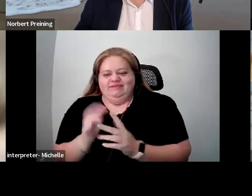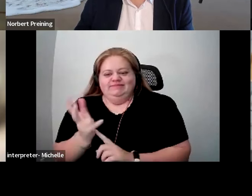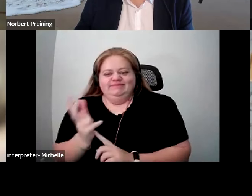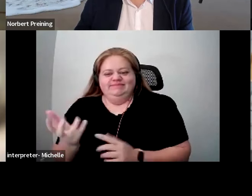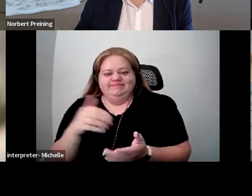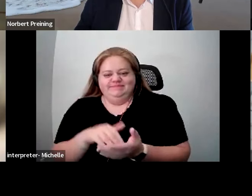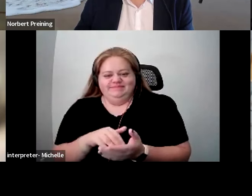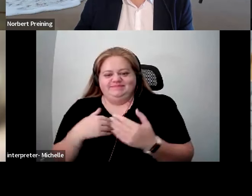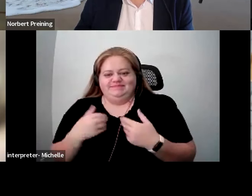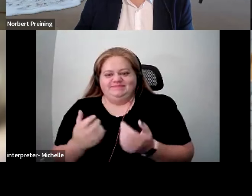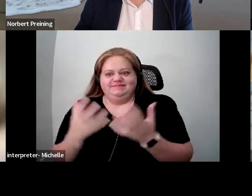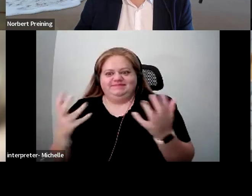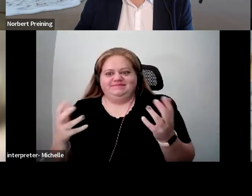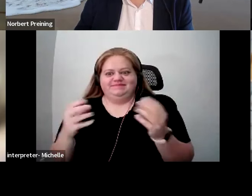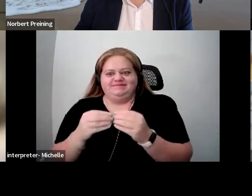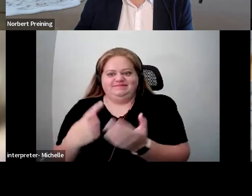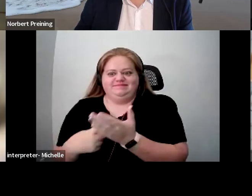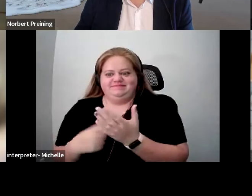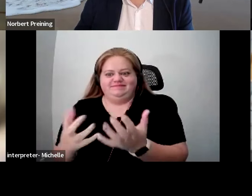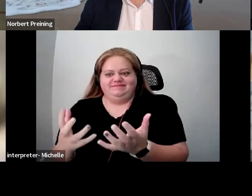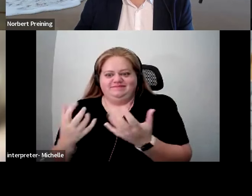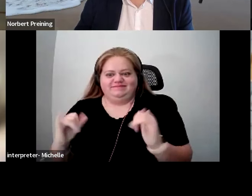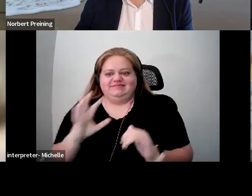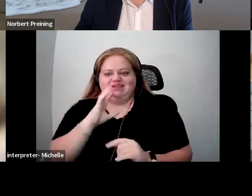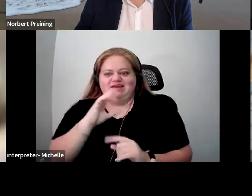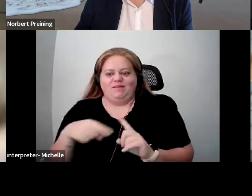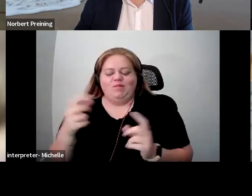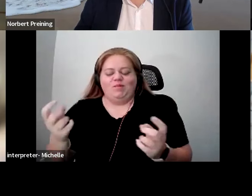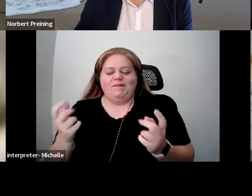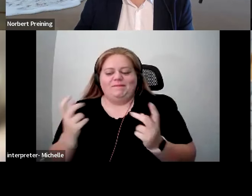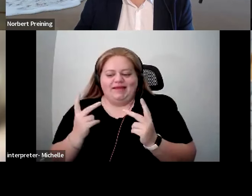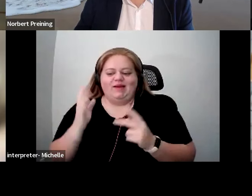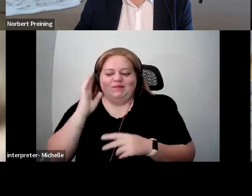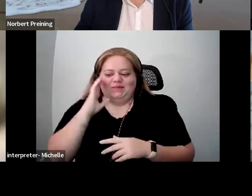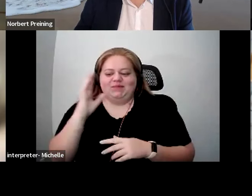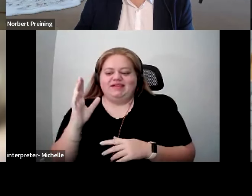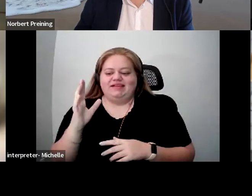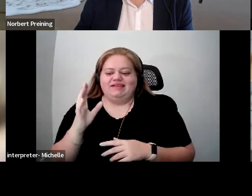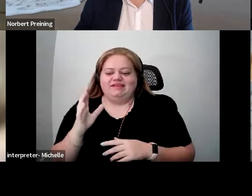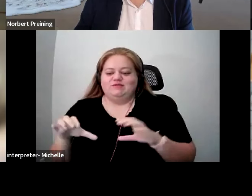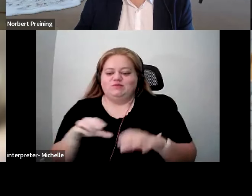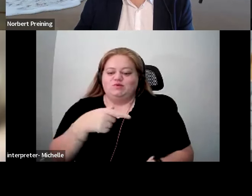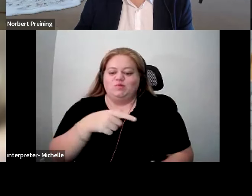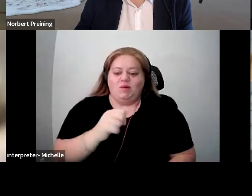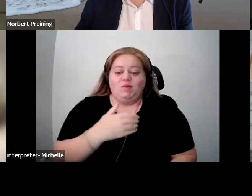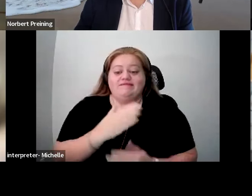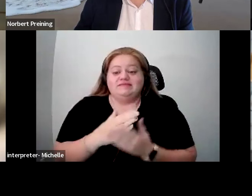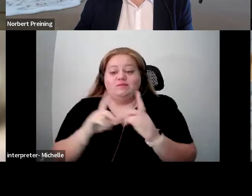because we have so much that we want to still talk about. And when we come back, we'll get to Q&A. We have some questions that folks sent in advance.